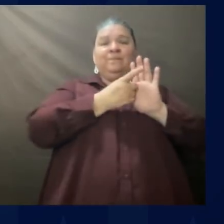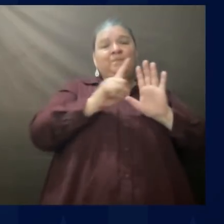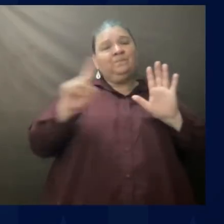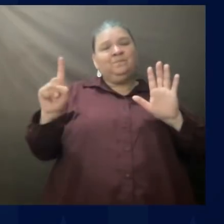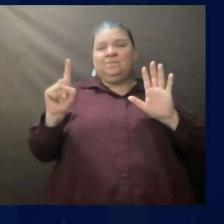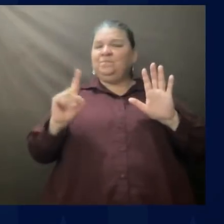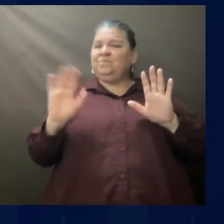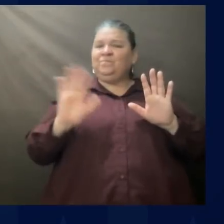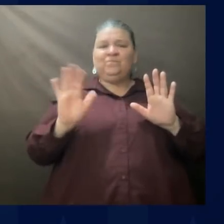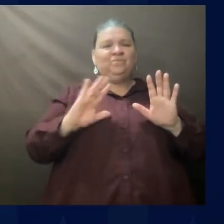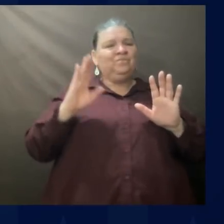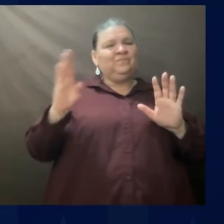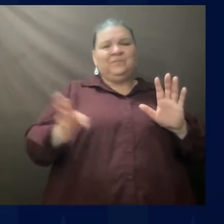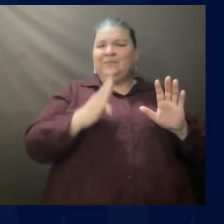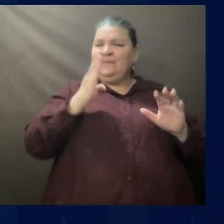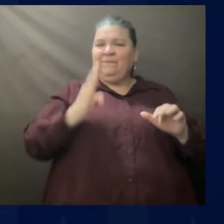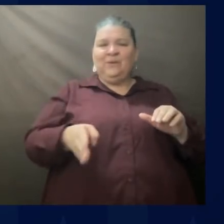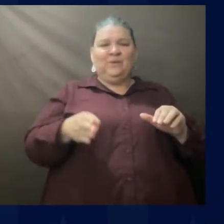a citadel of liberty and justice for everybody.